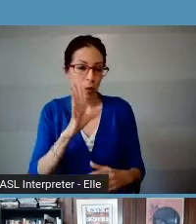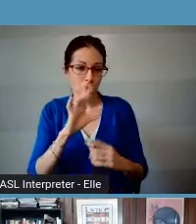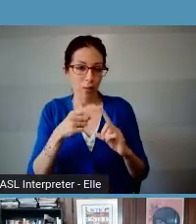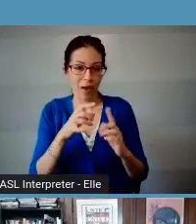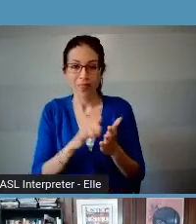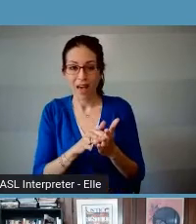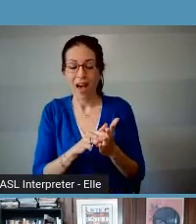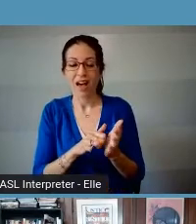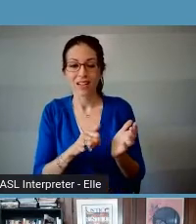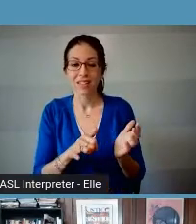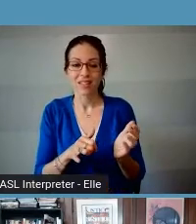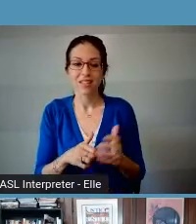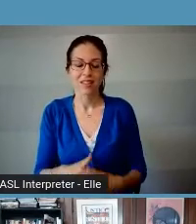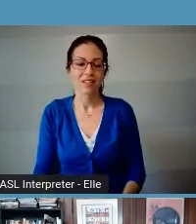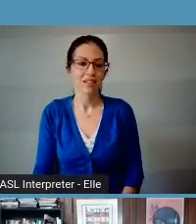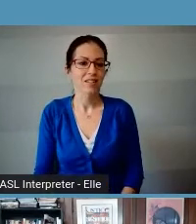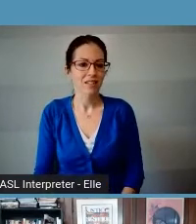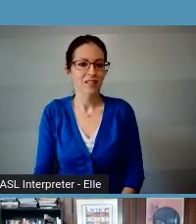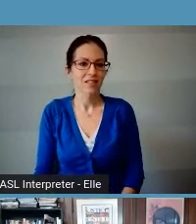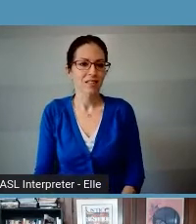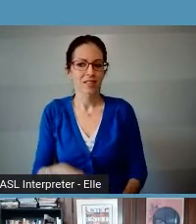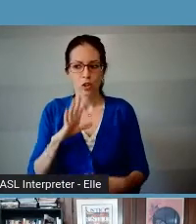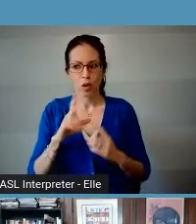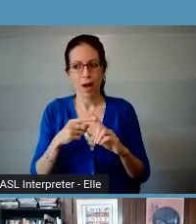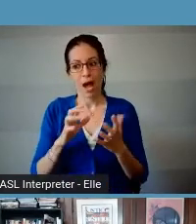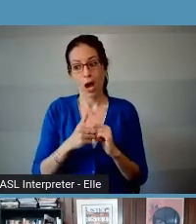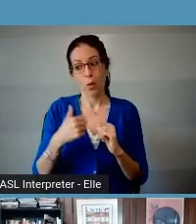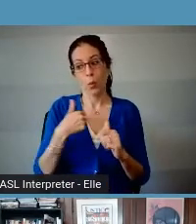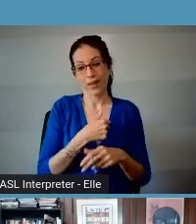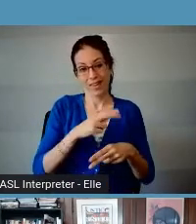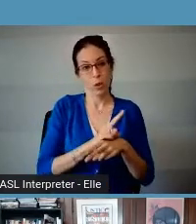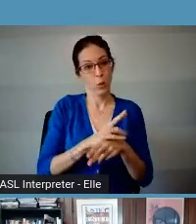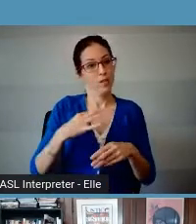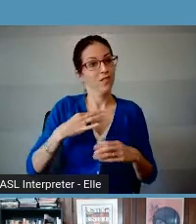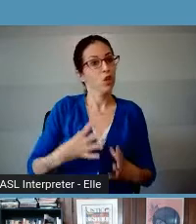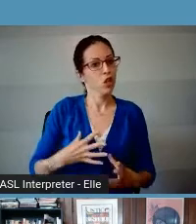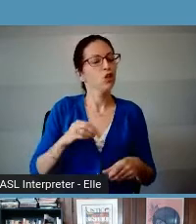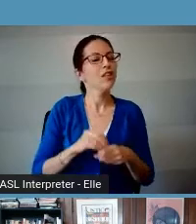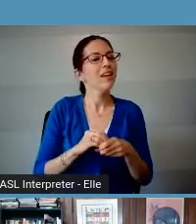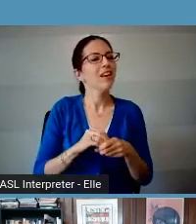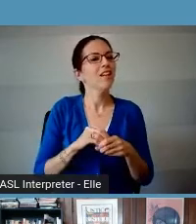an idea of how we use volunteers in a virtual space.